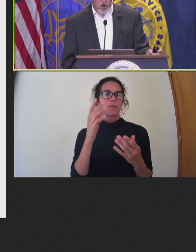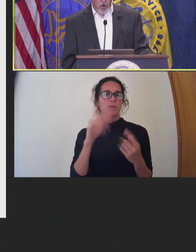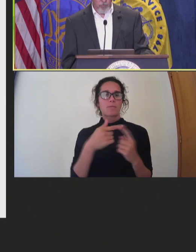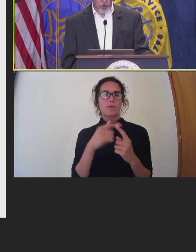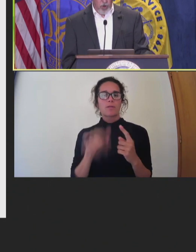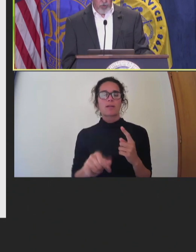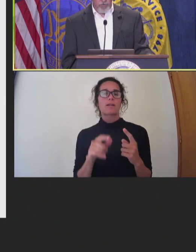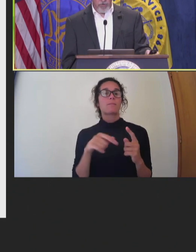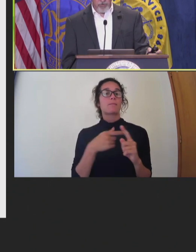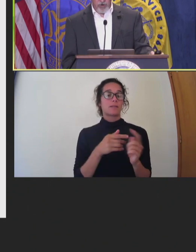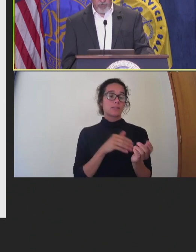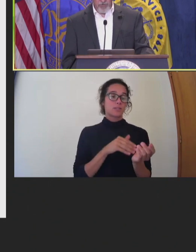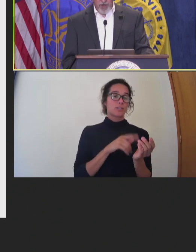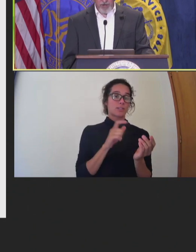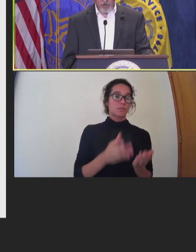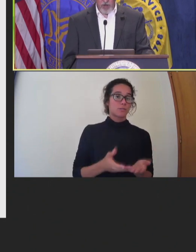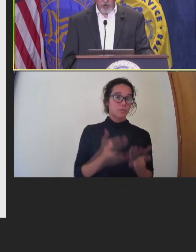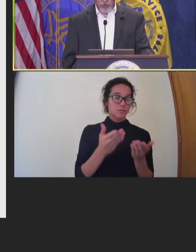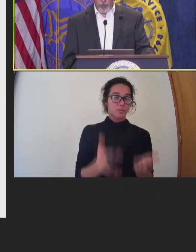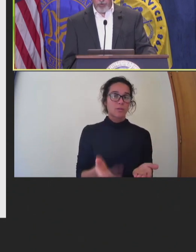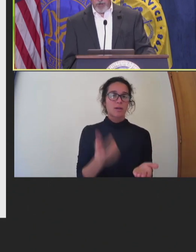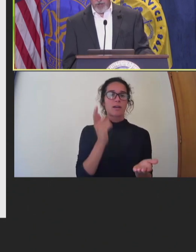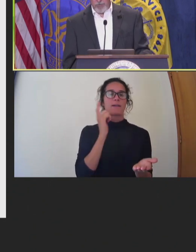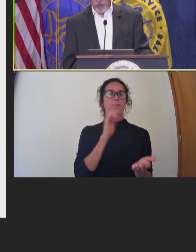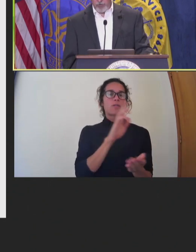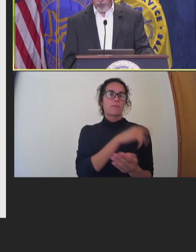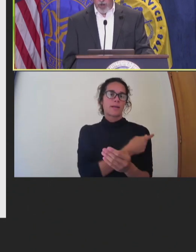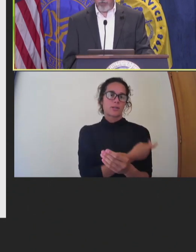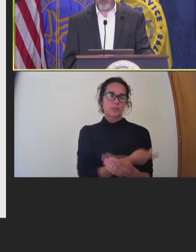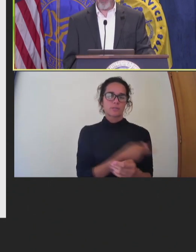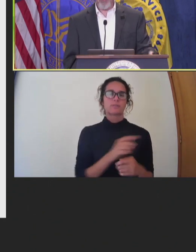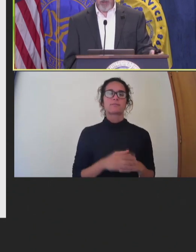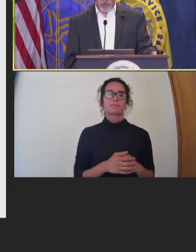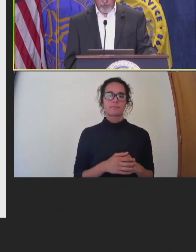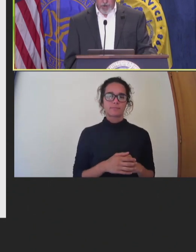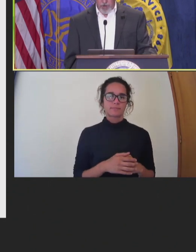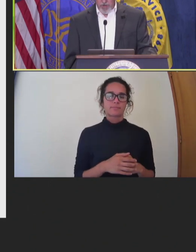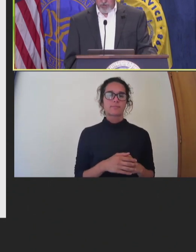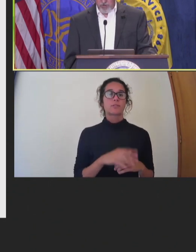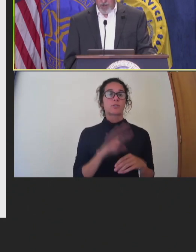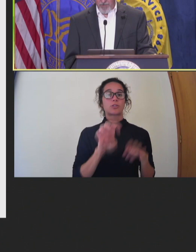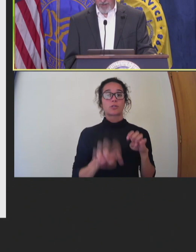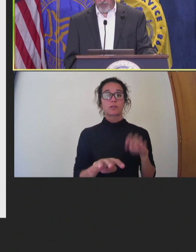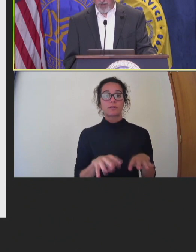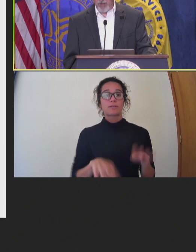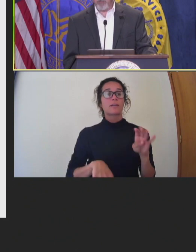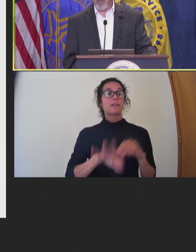Overall, survey findings underscore the need to build trust and dispel myths about vaccines.